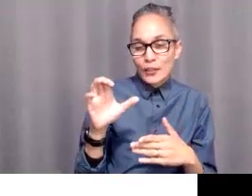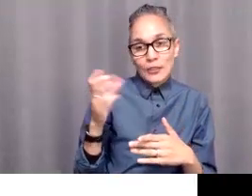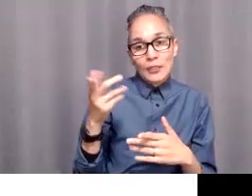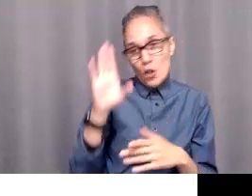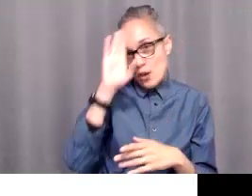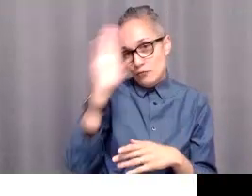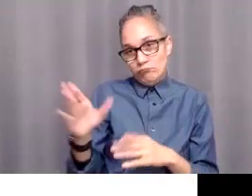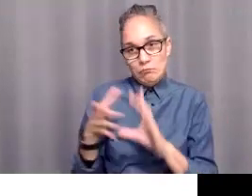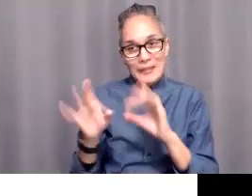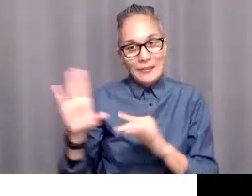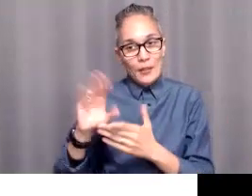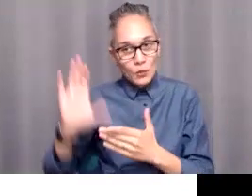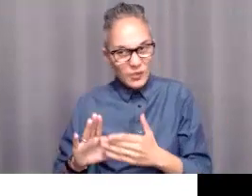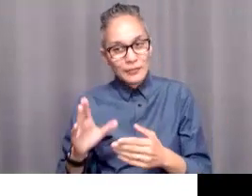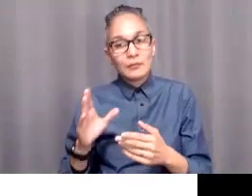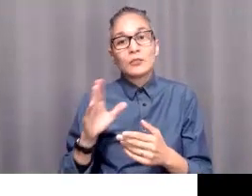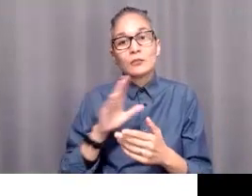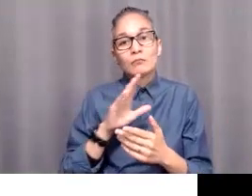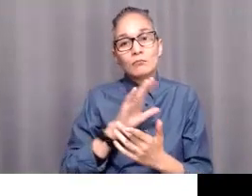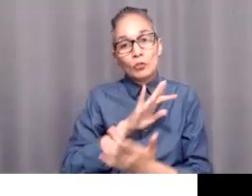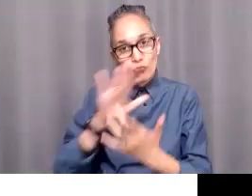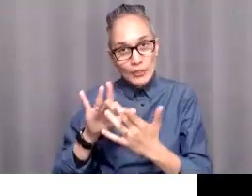All faculty are reaching out by email to their students.